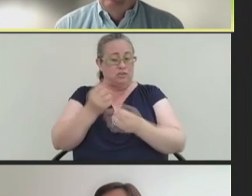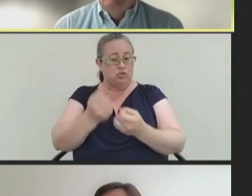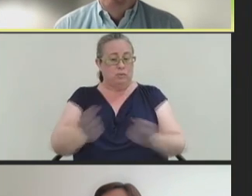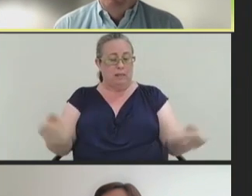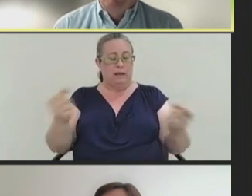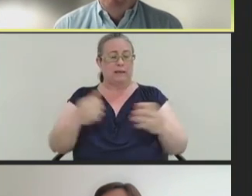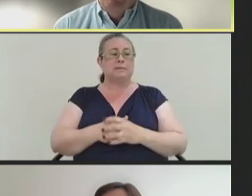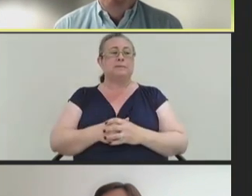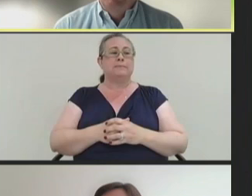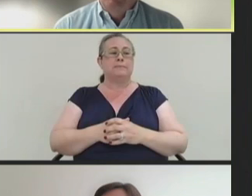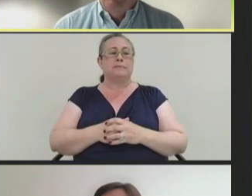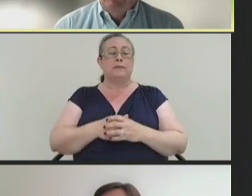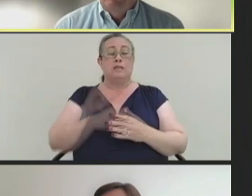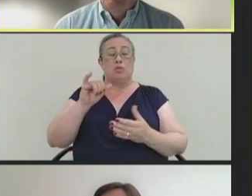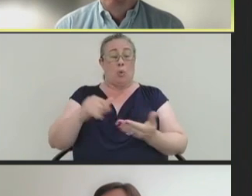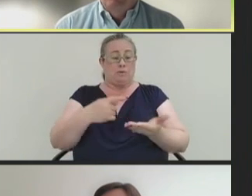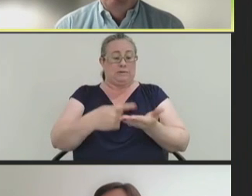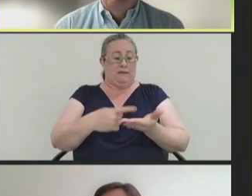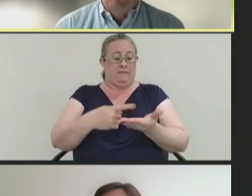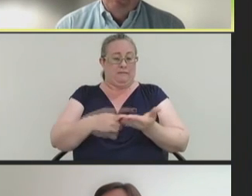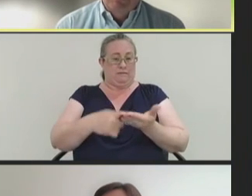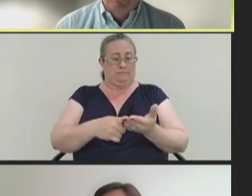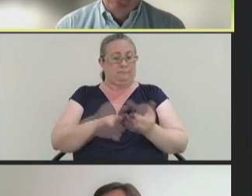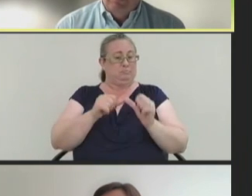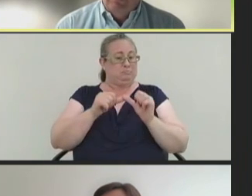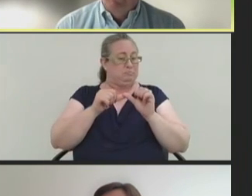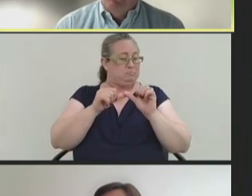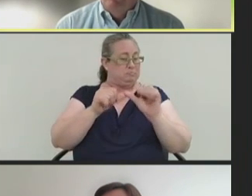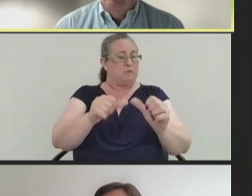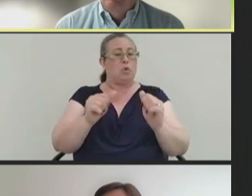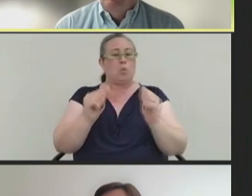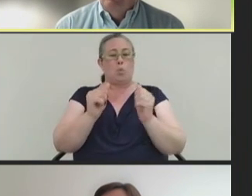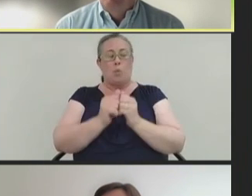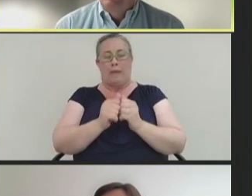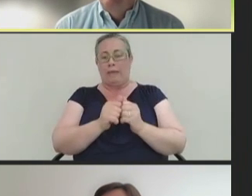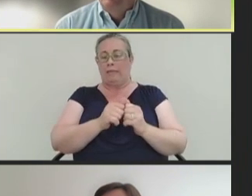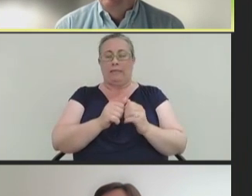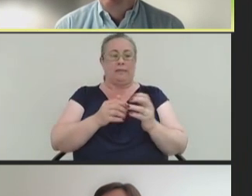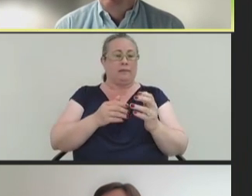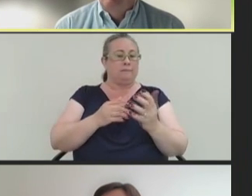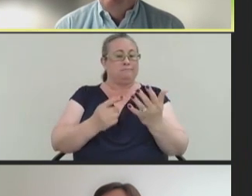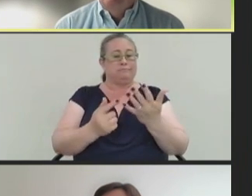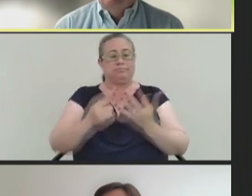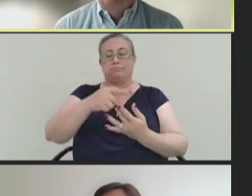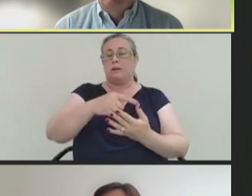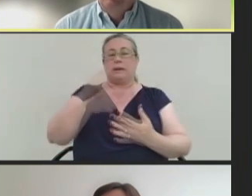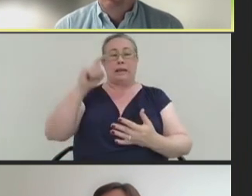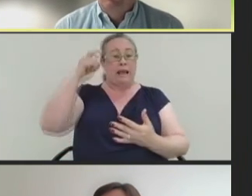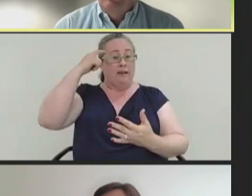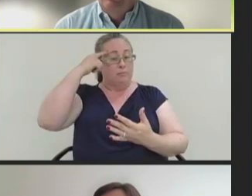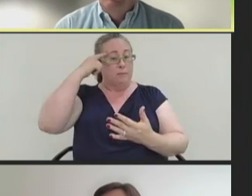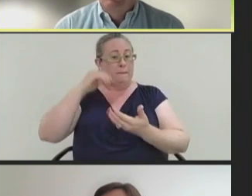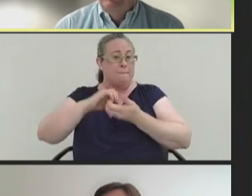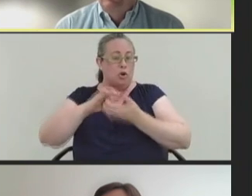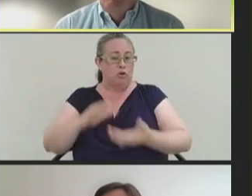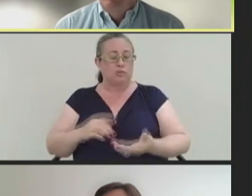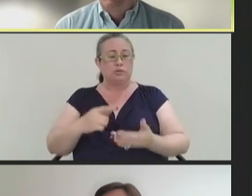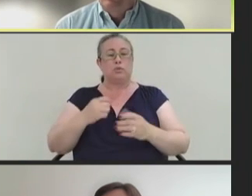And those conversations have advanced through the conversations with our government partners in order to make sure that's part of the contractual considerations. But it's also